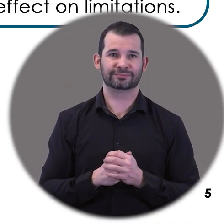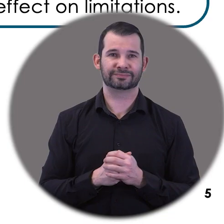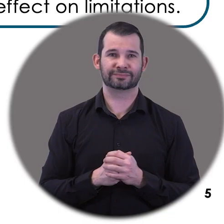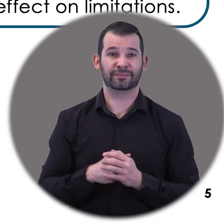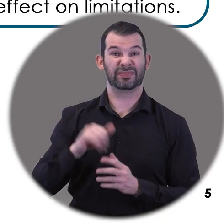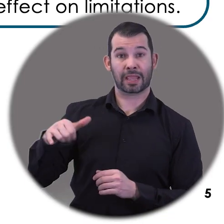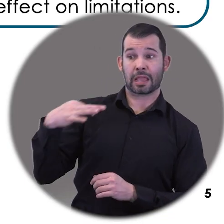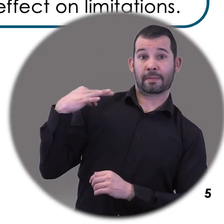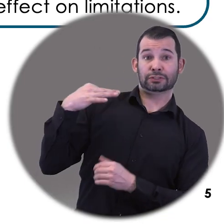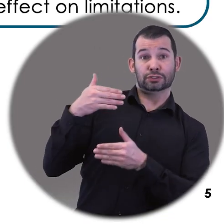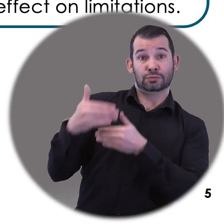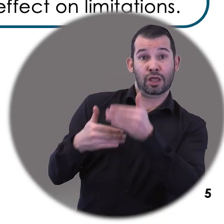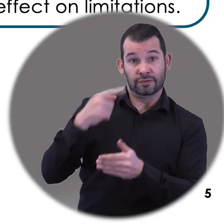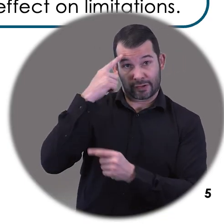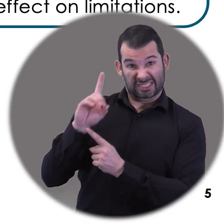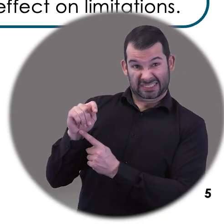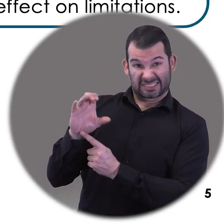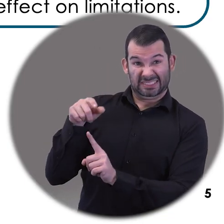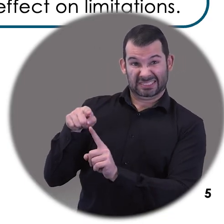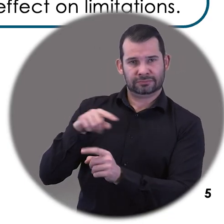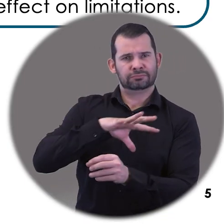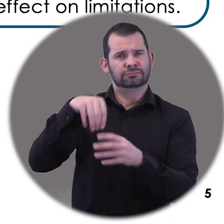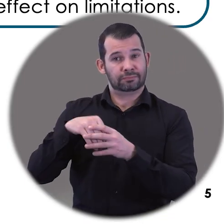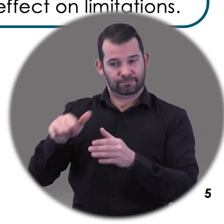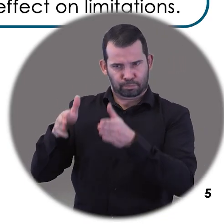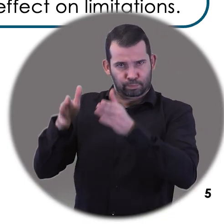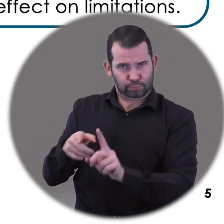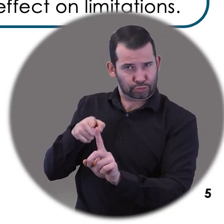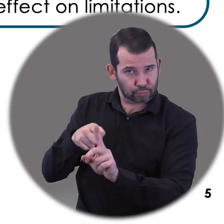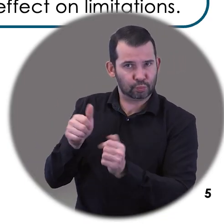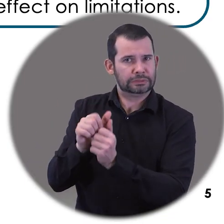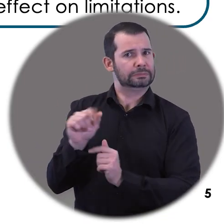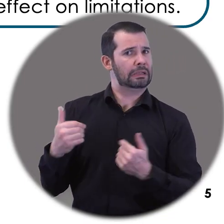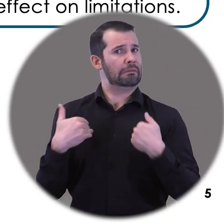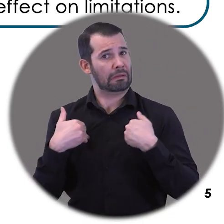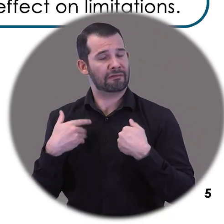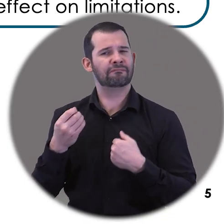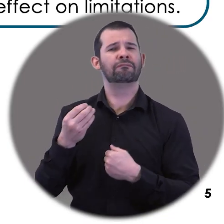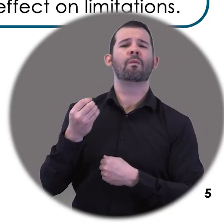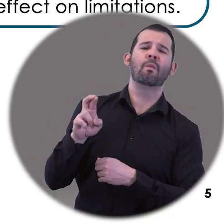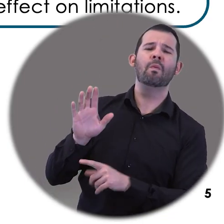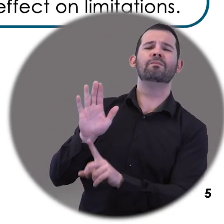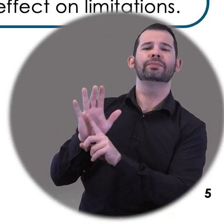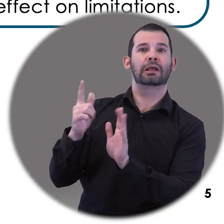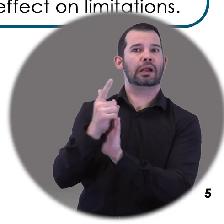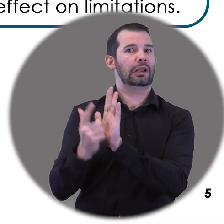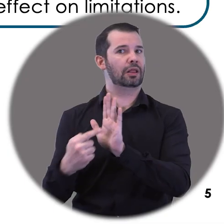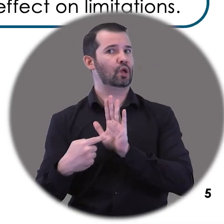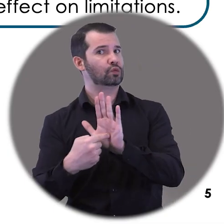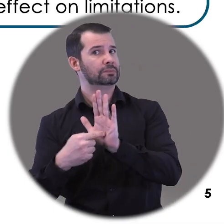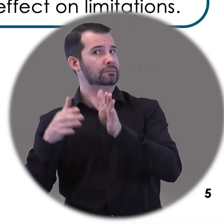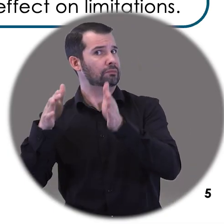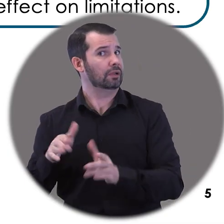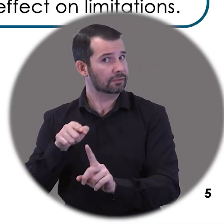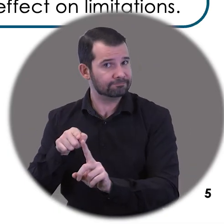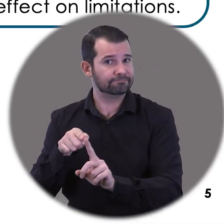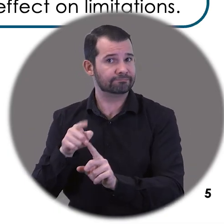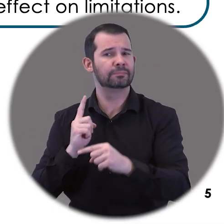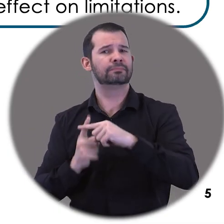The application process for the DTC involves the person with the disability or their legal representative